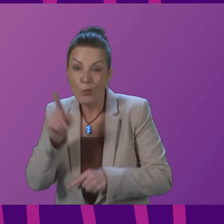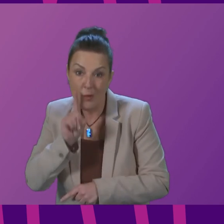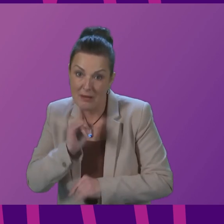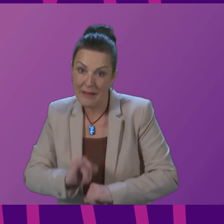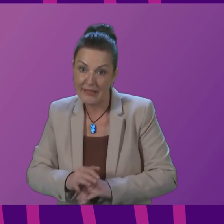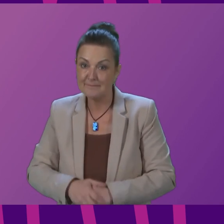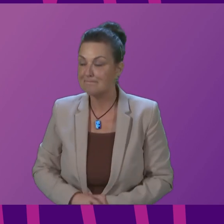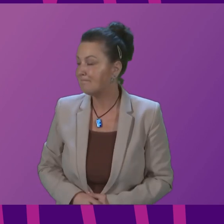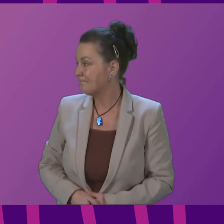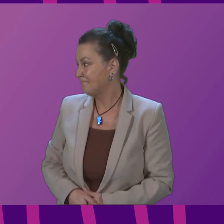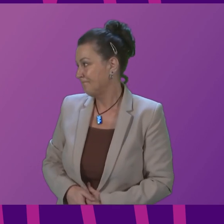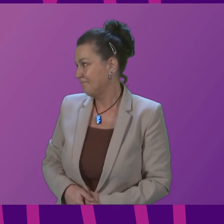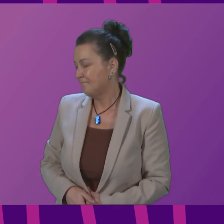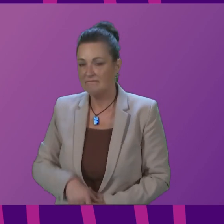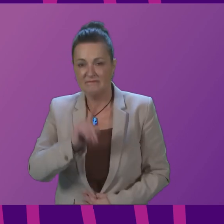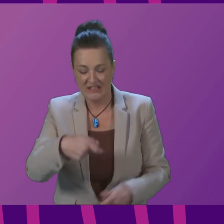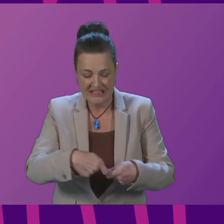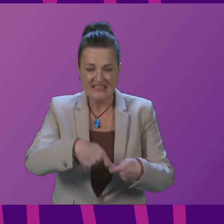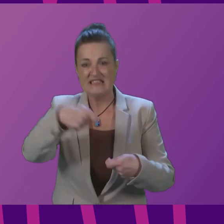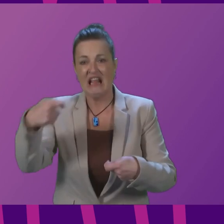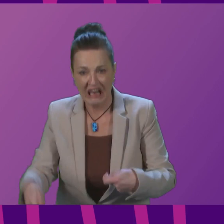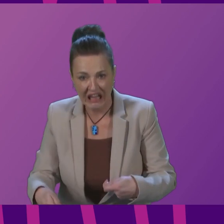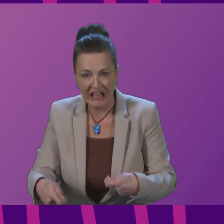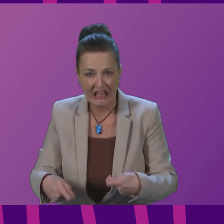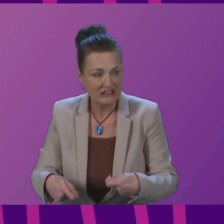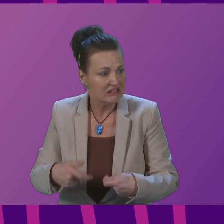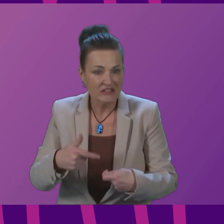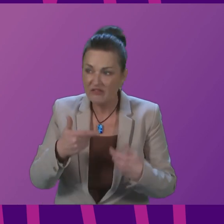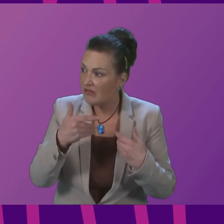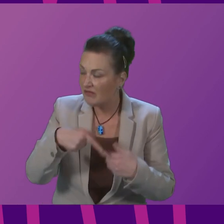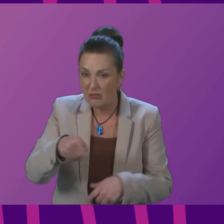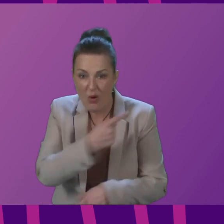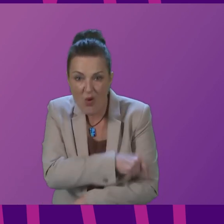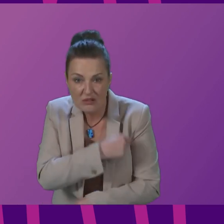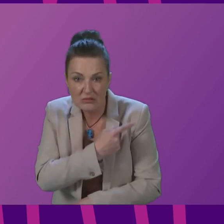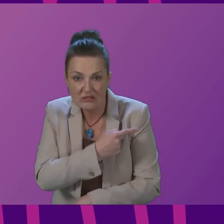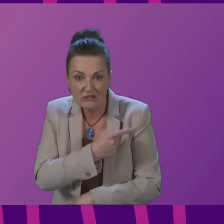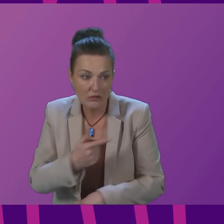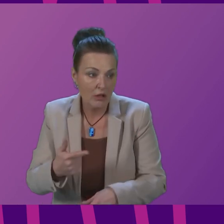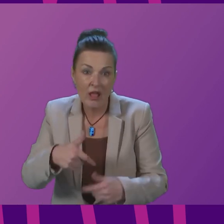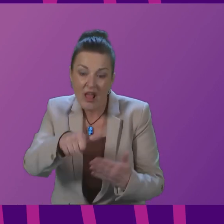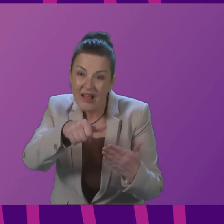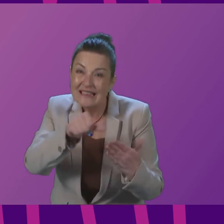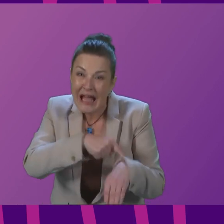Delayed discharge is increasing. The number of people who are dying while waiting to be discharged is also increasing—almost